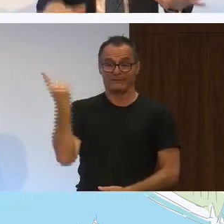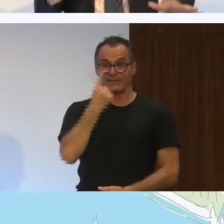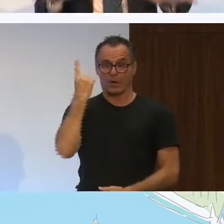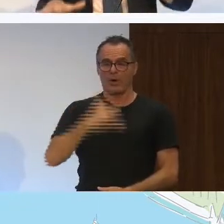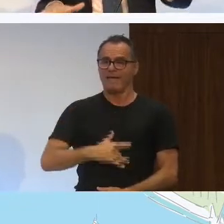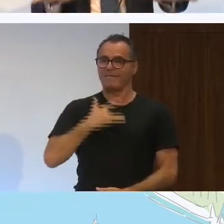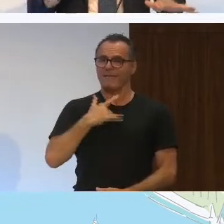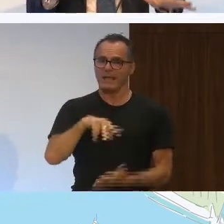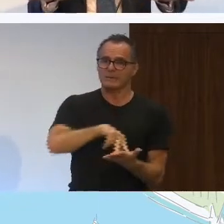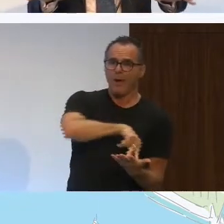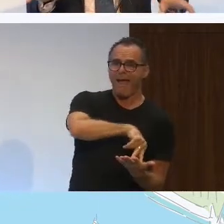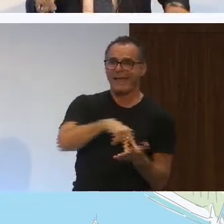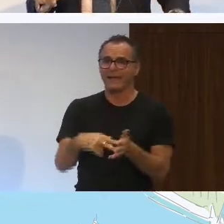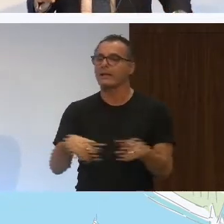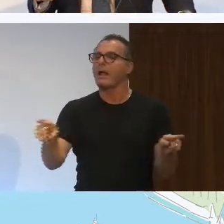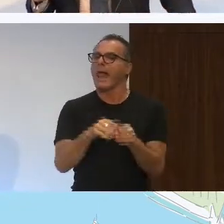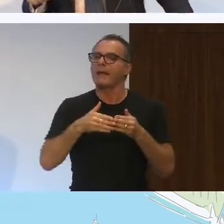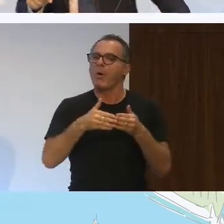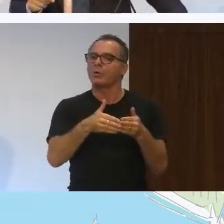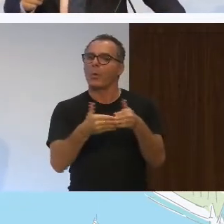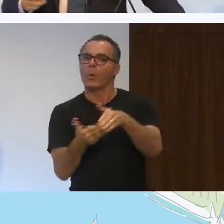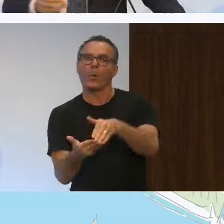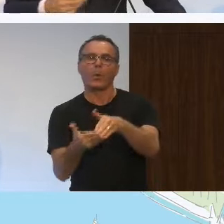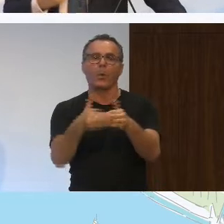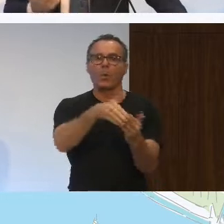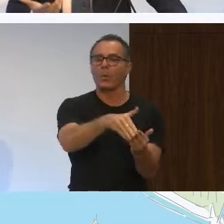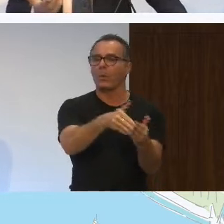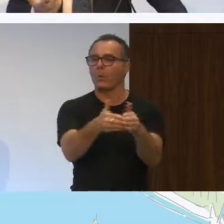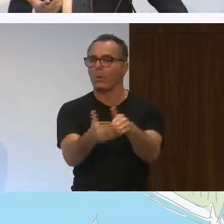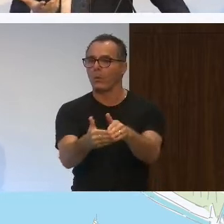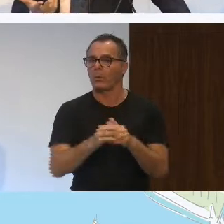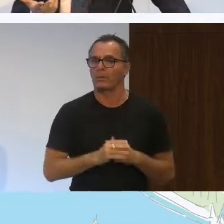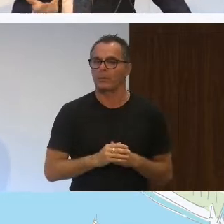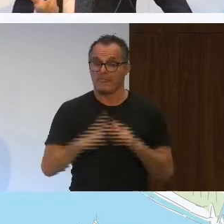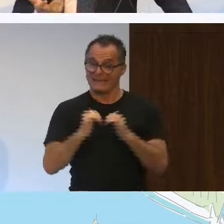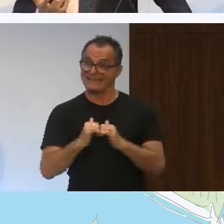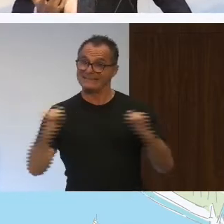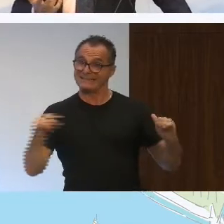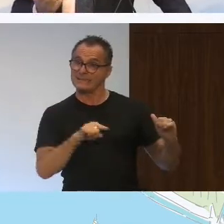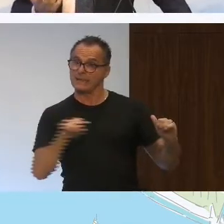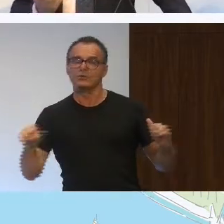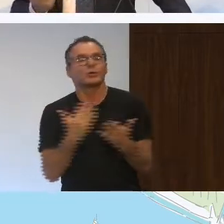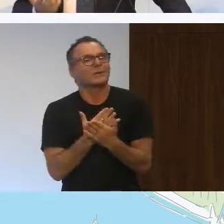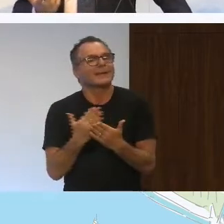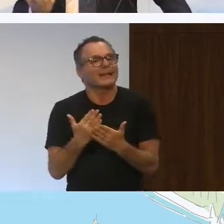or being on a boat and the distinction is not clear what what he means.